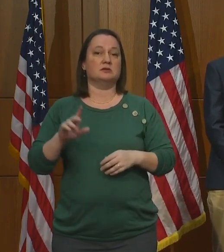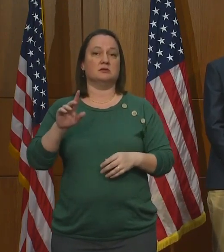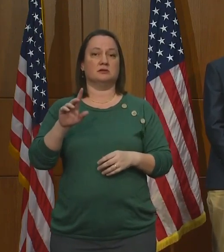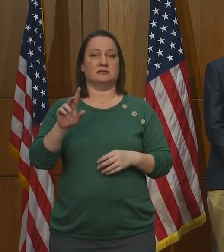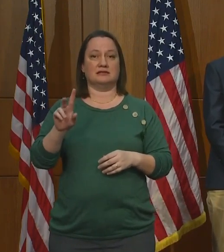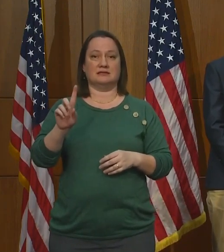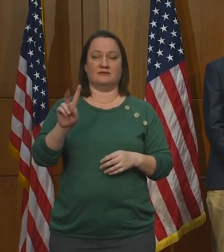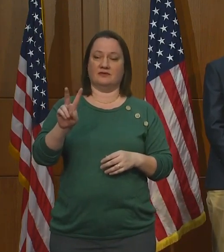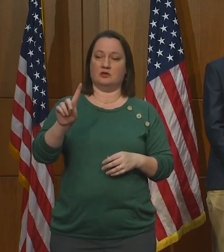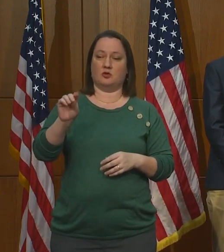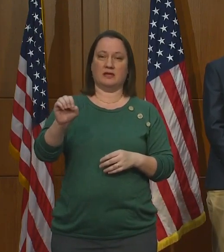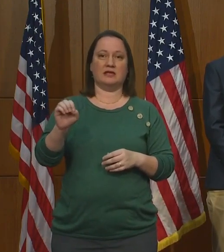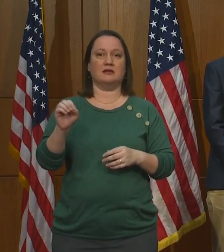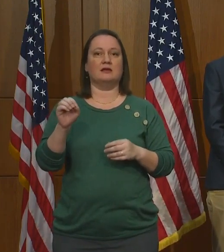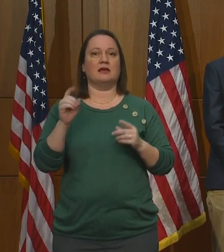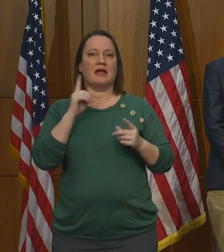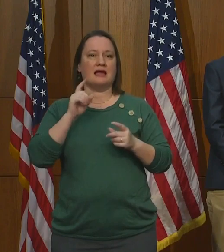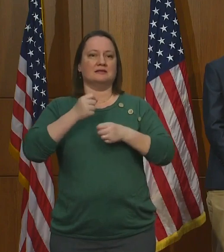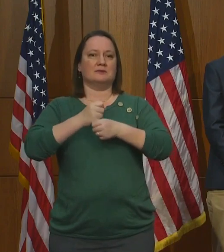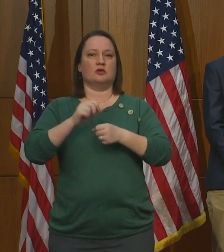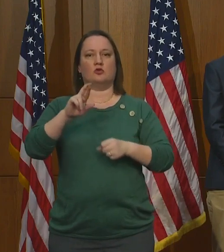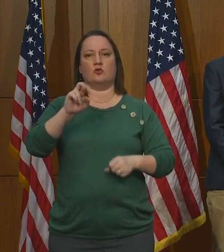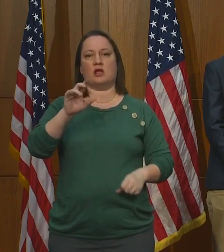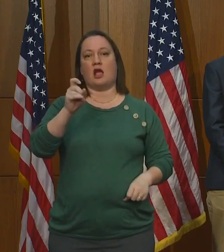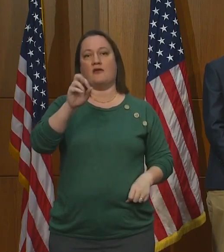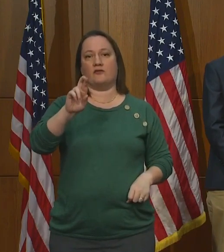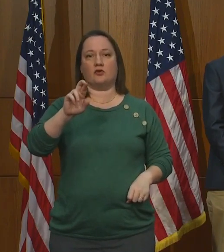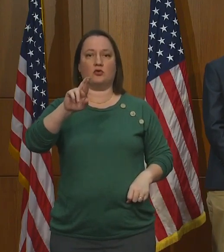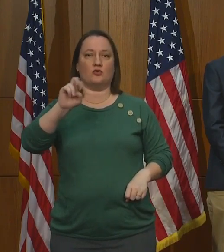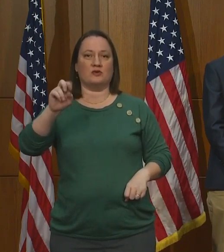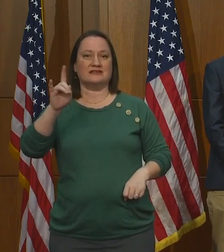WILL SHARE THE DEPARTMENT OF